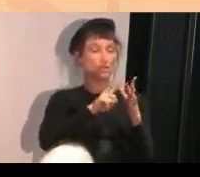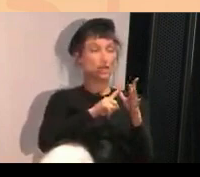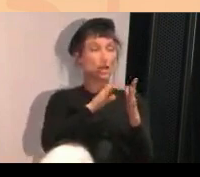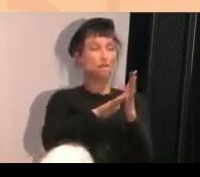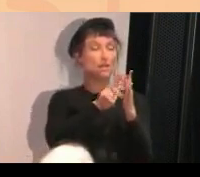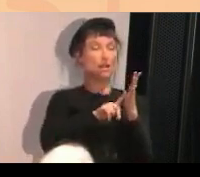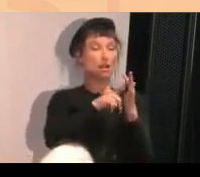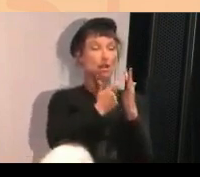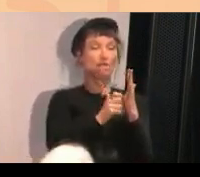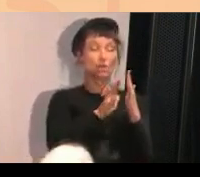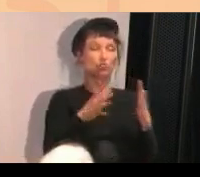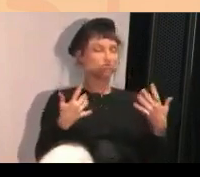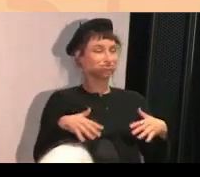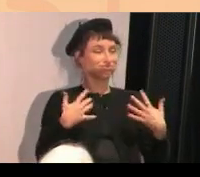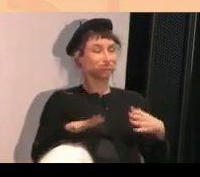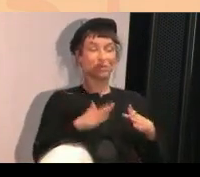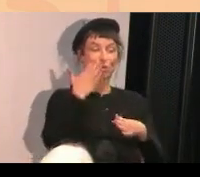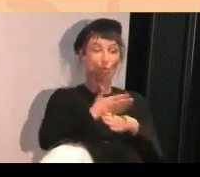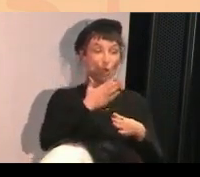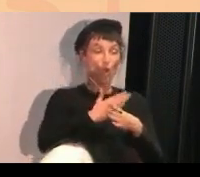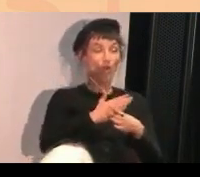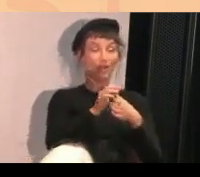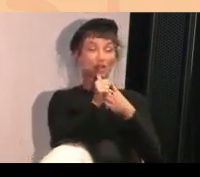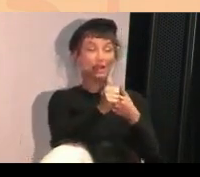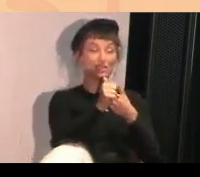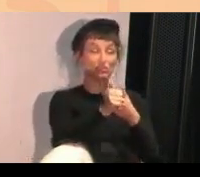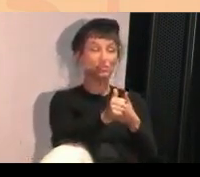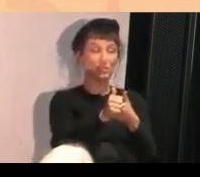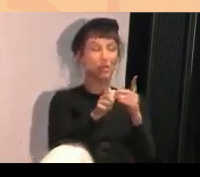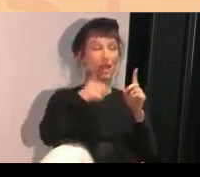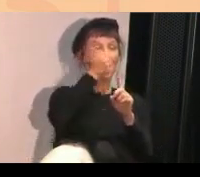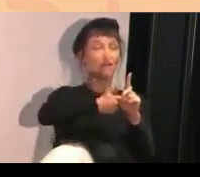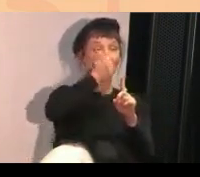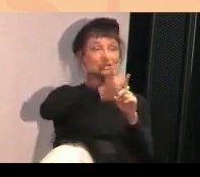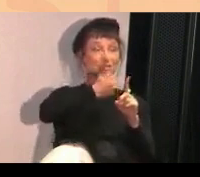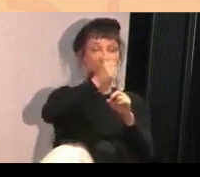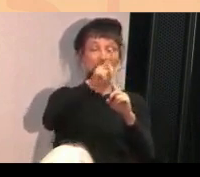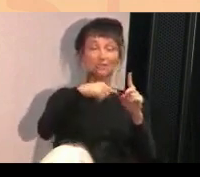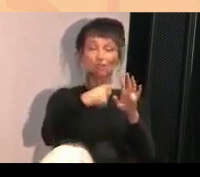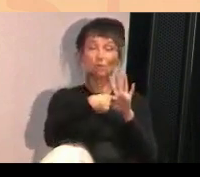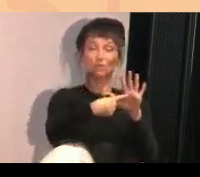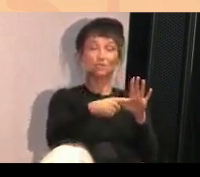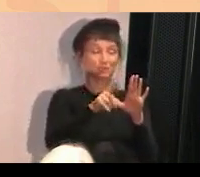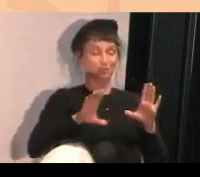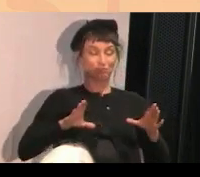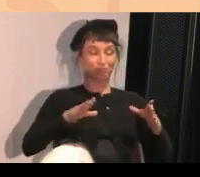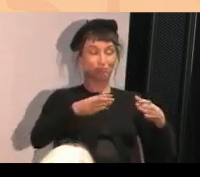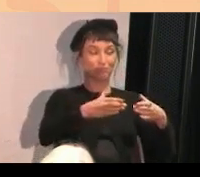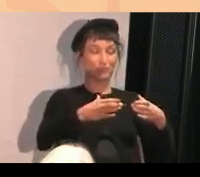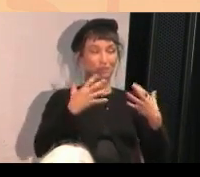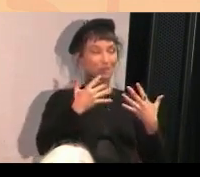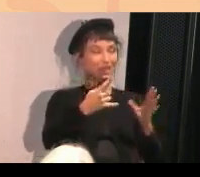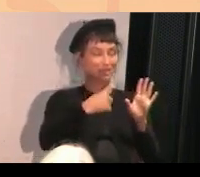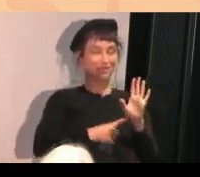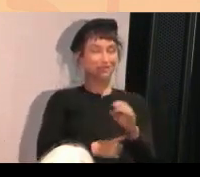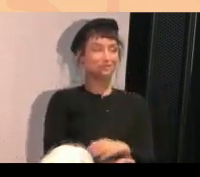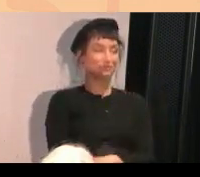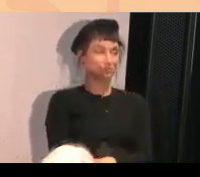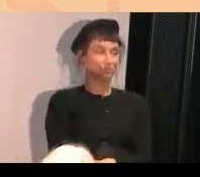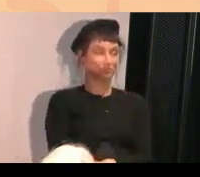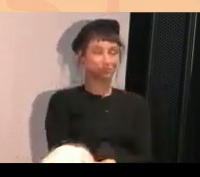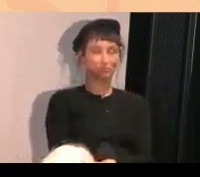work leadership advocacy and representation in the sector over her many years the many